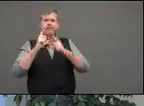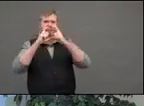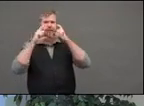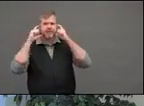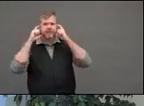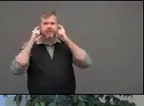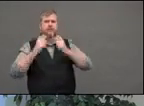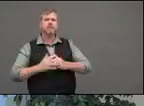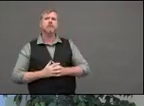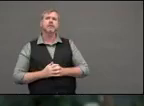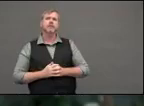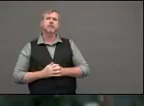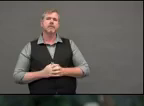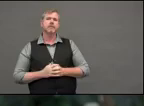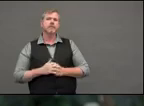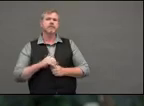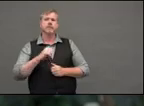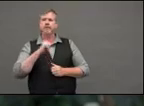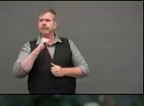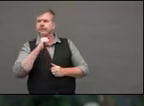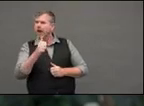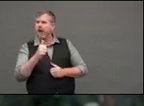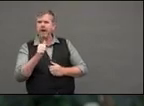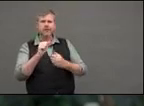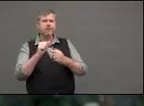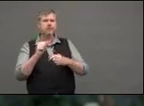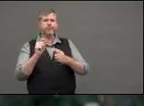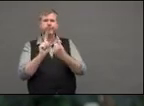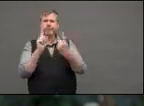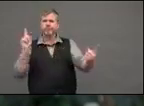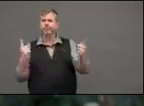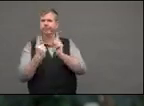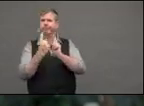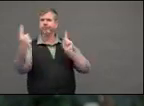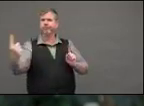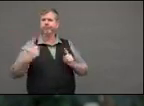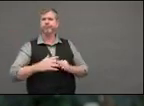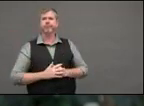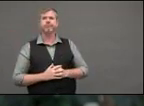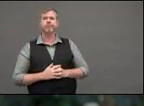and it definitely puts them at risk especially when they go home to their